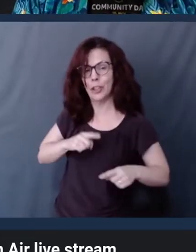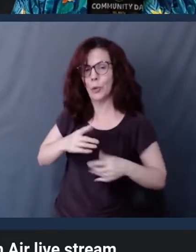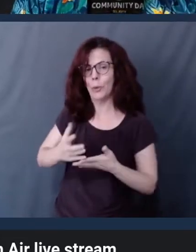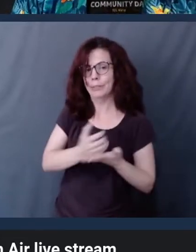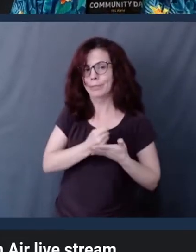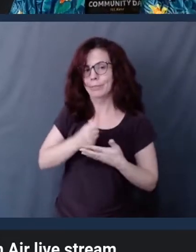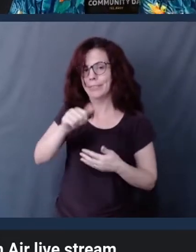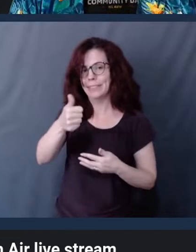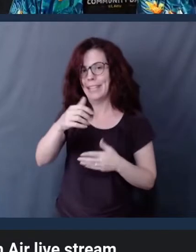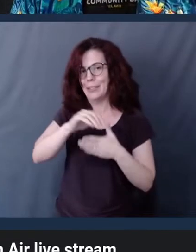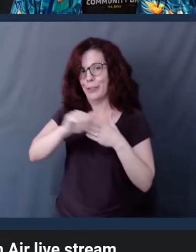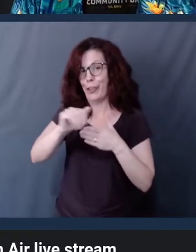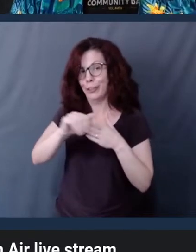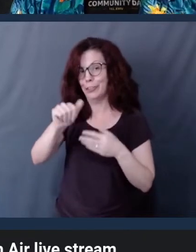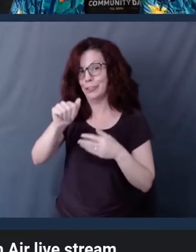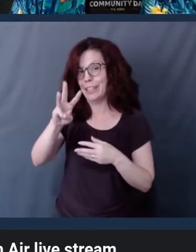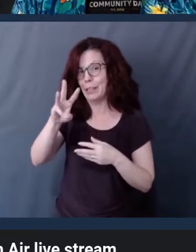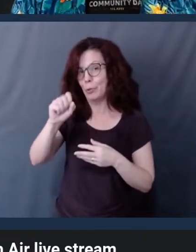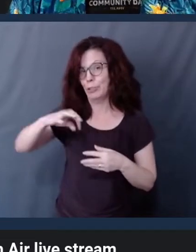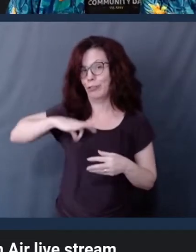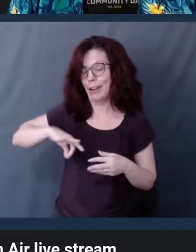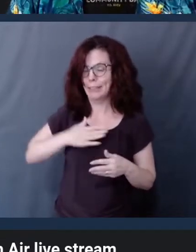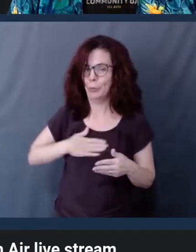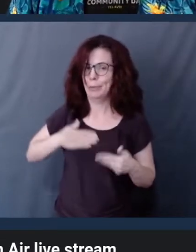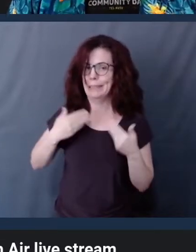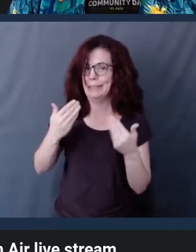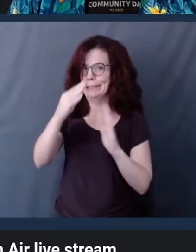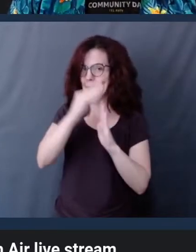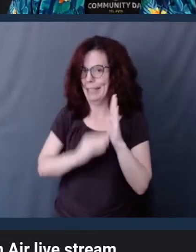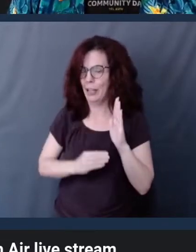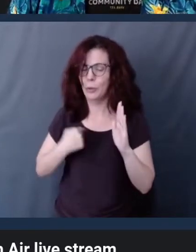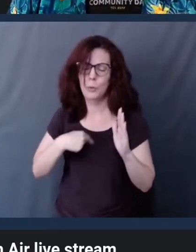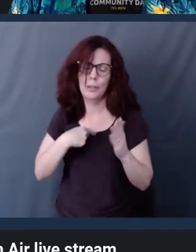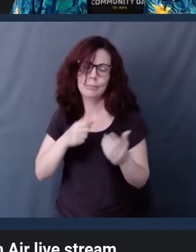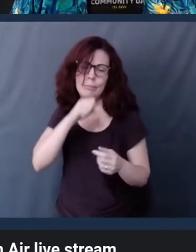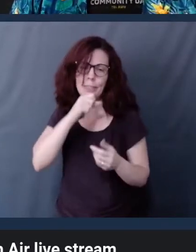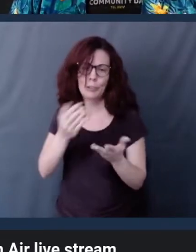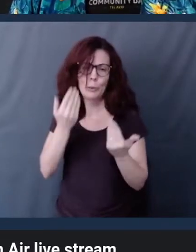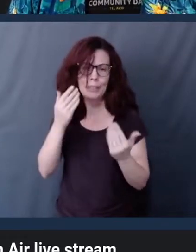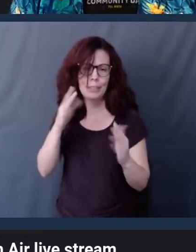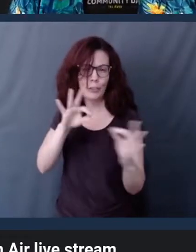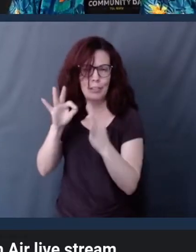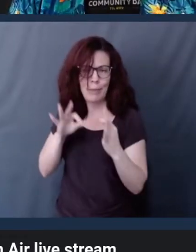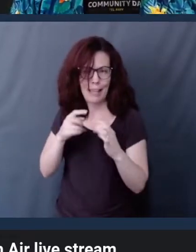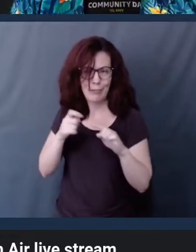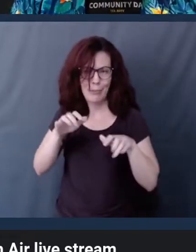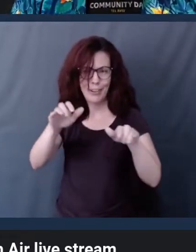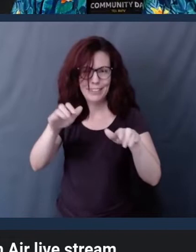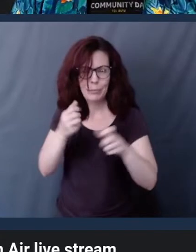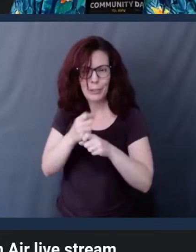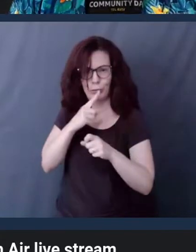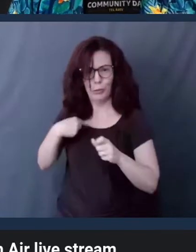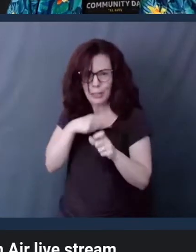So please, please do that. We always like to hear from our audience just to make sure if we're on the right track,